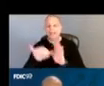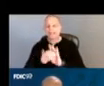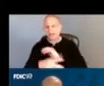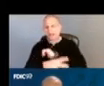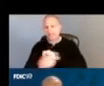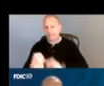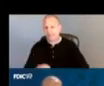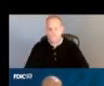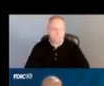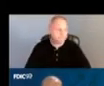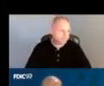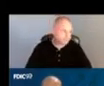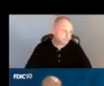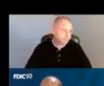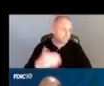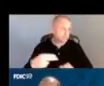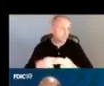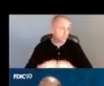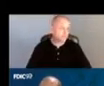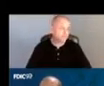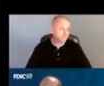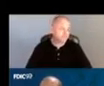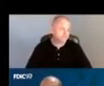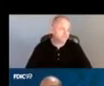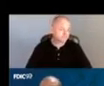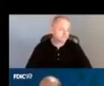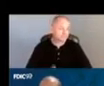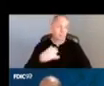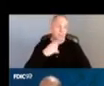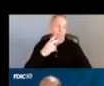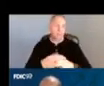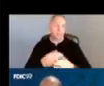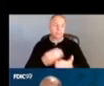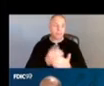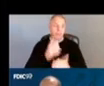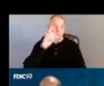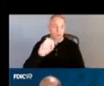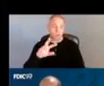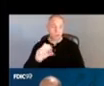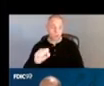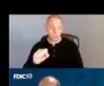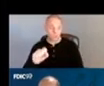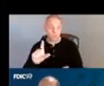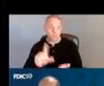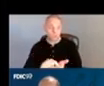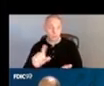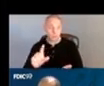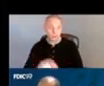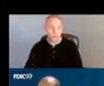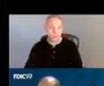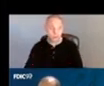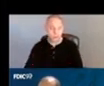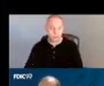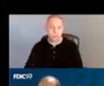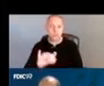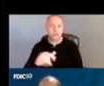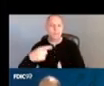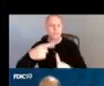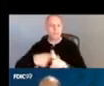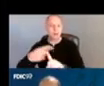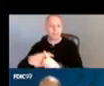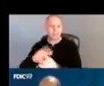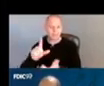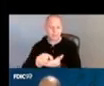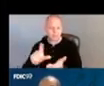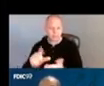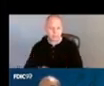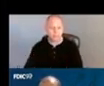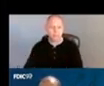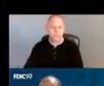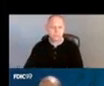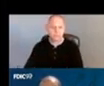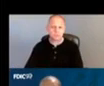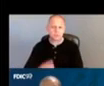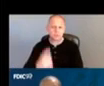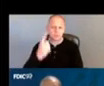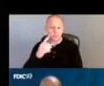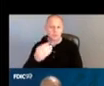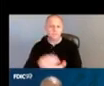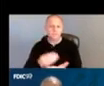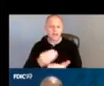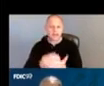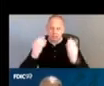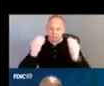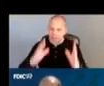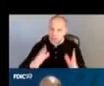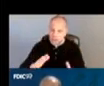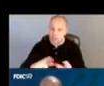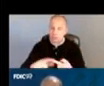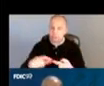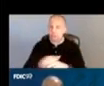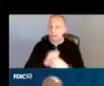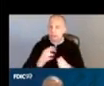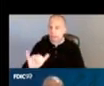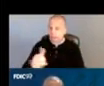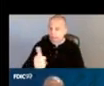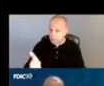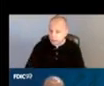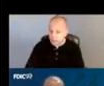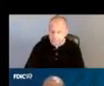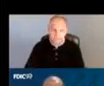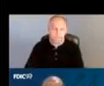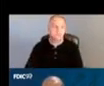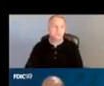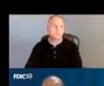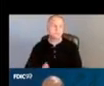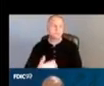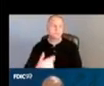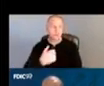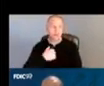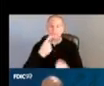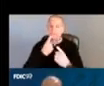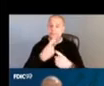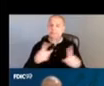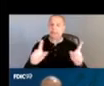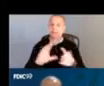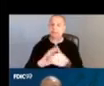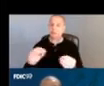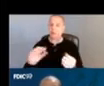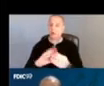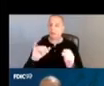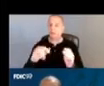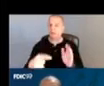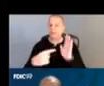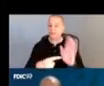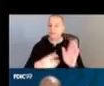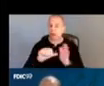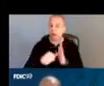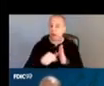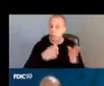Next slide please. We have success stories and highlight ways that Money Smart is used